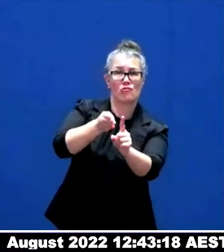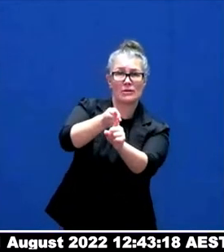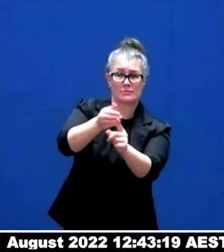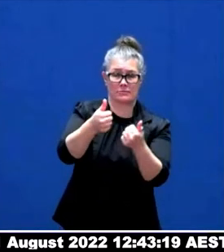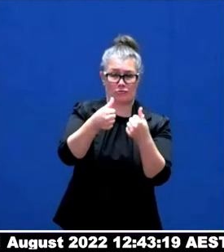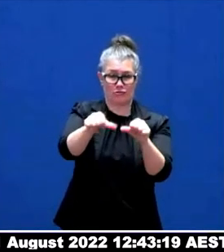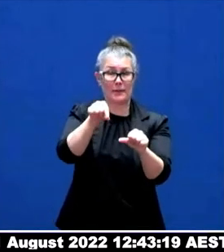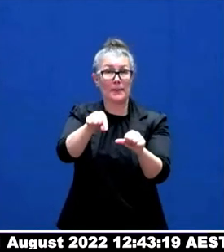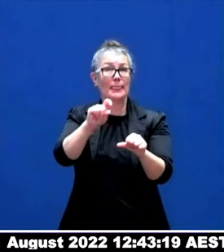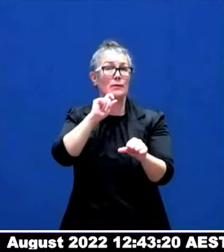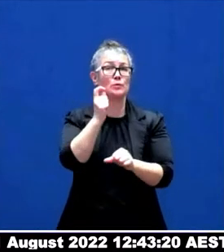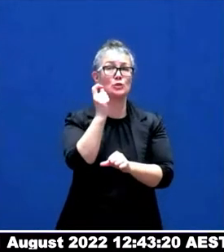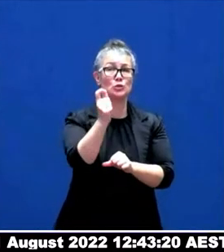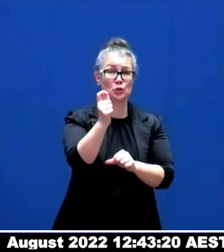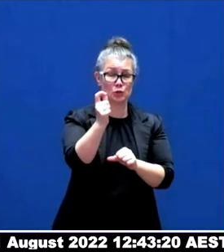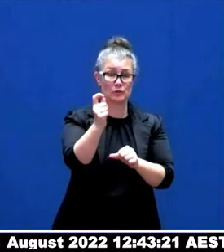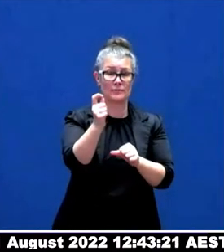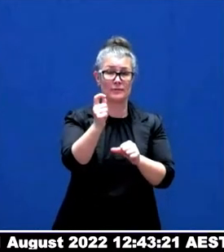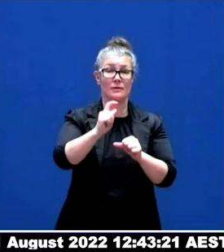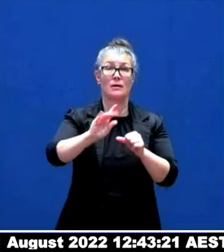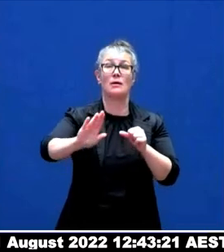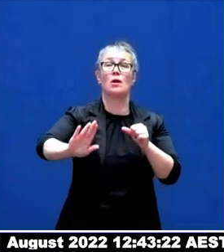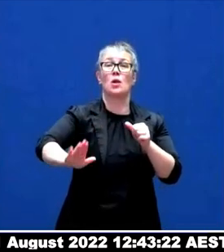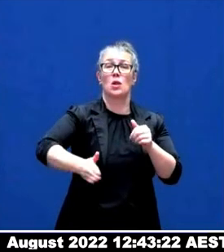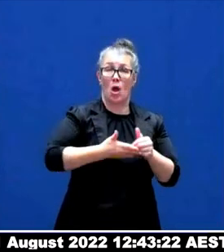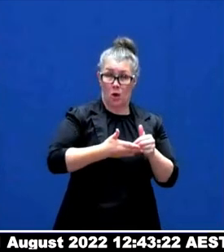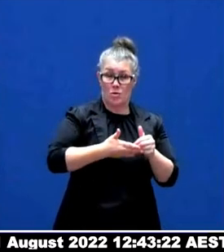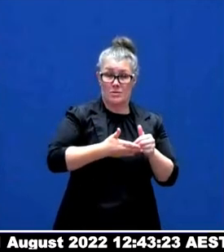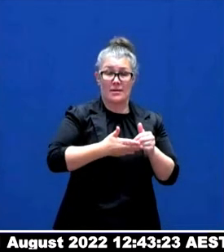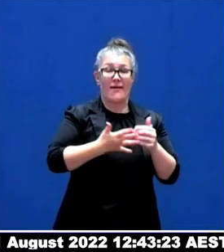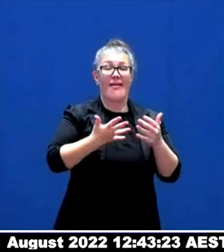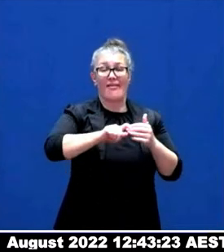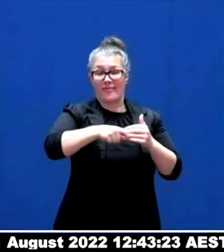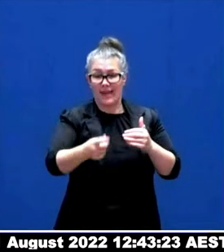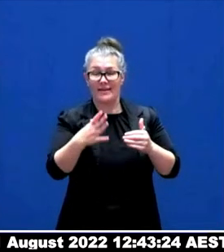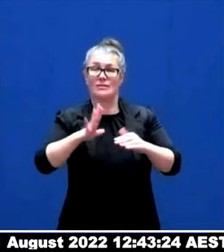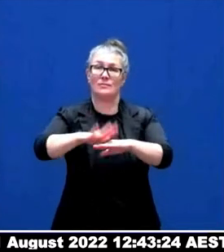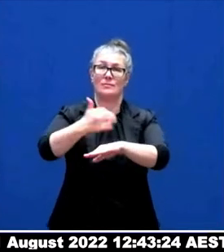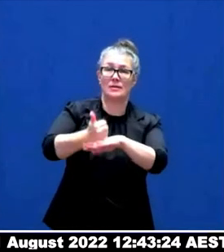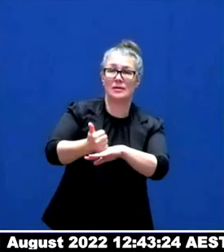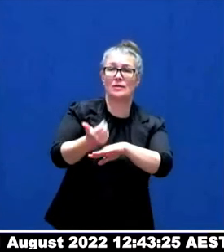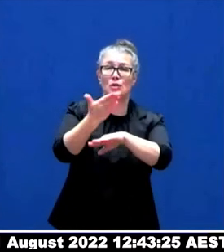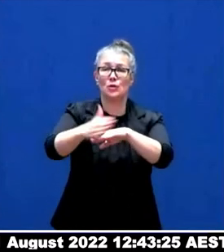coming to an end next year and we're looking at the next iteration of what the Future Directions Social and Affordable Housing Strategy will look like.